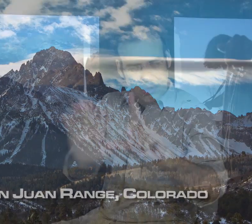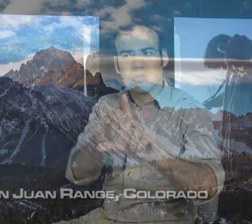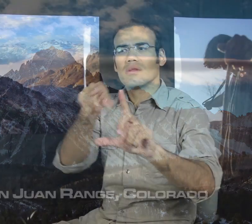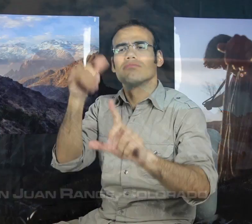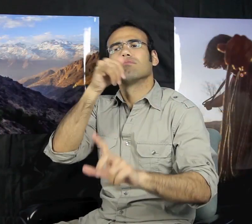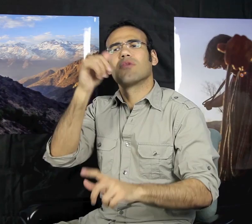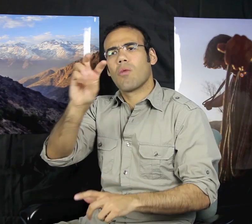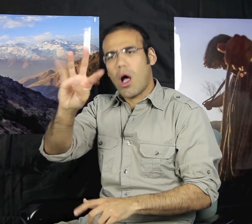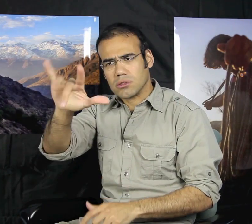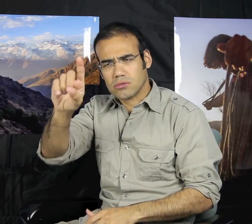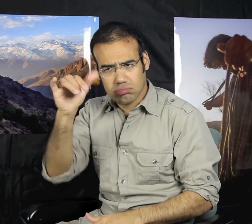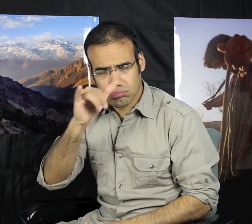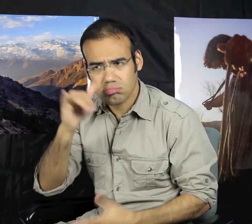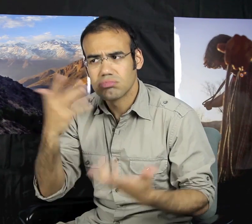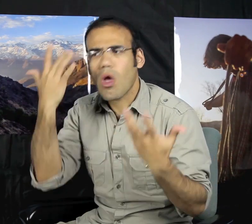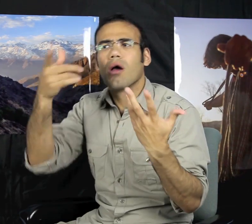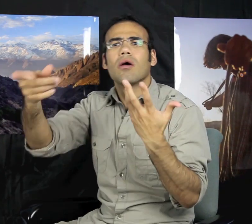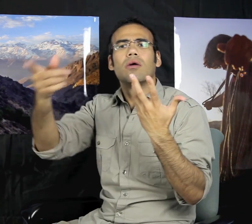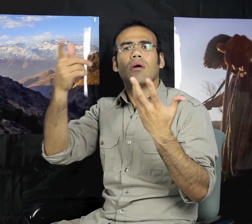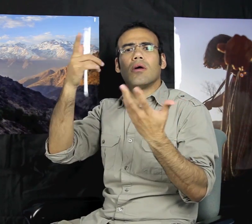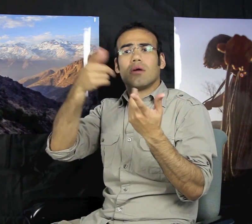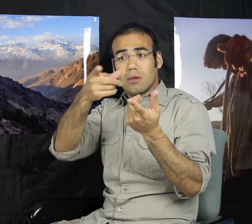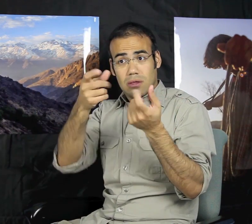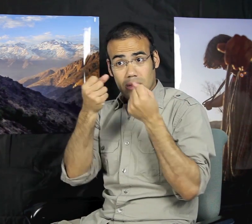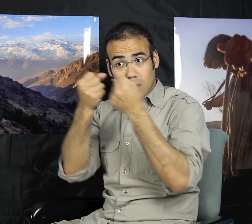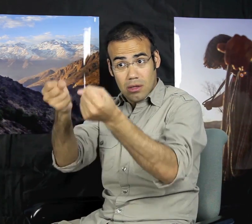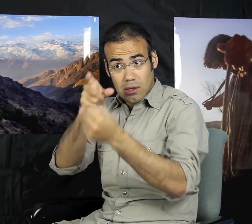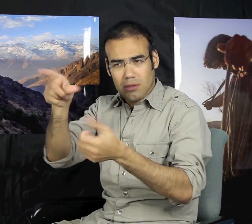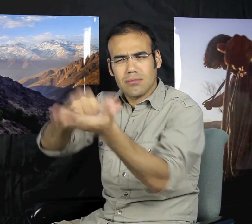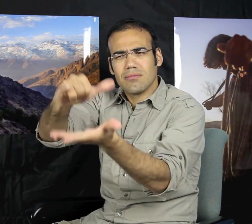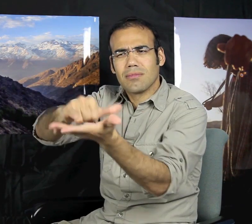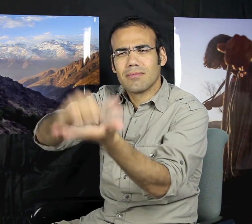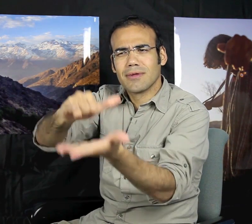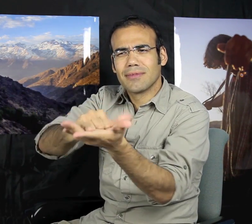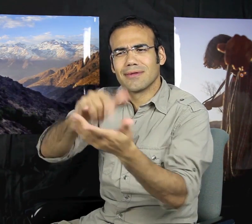It was unbelievably wild. It's impossible to drive there!